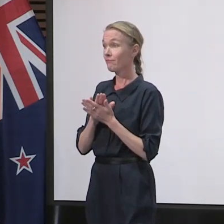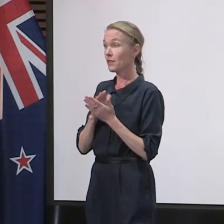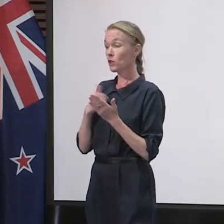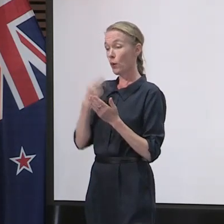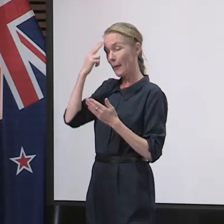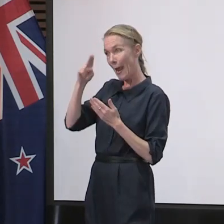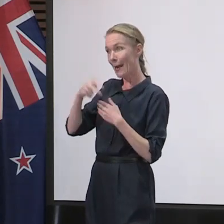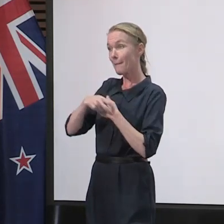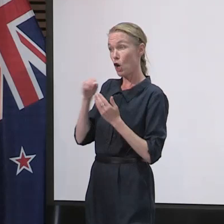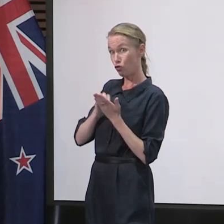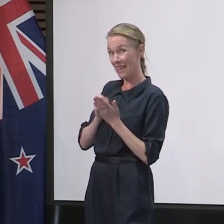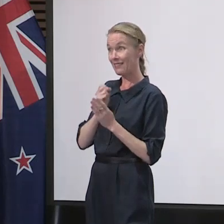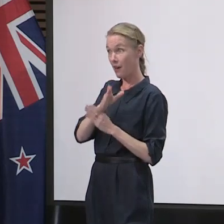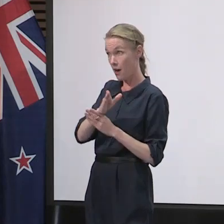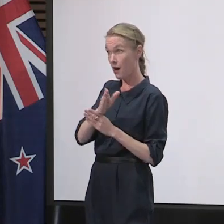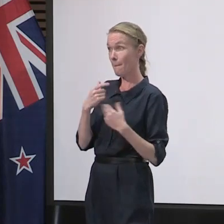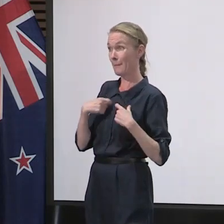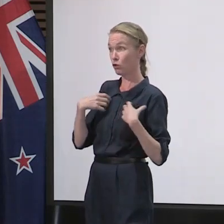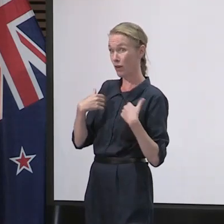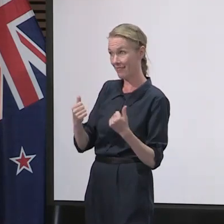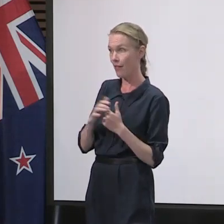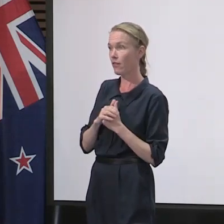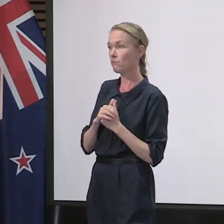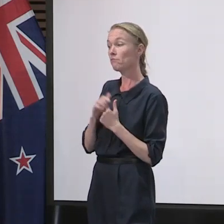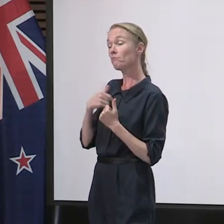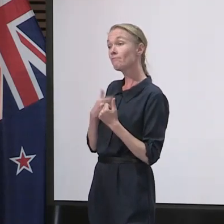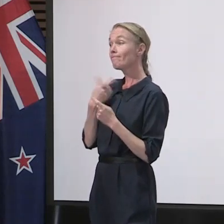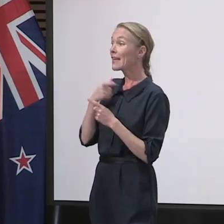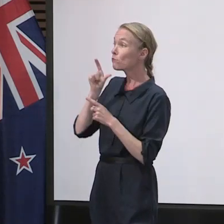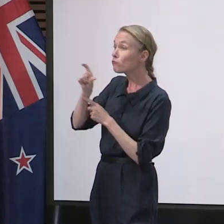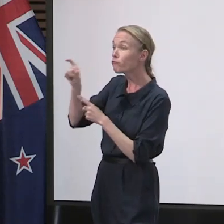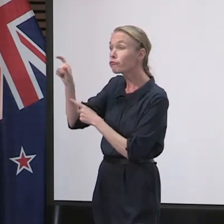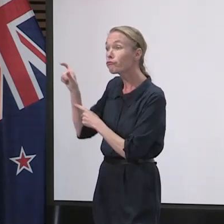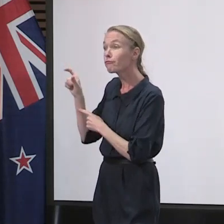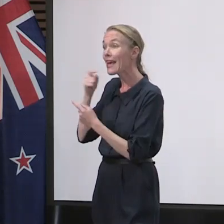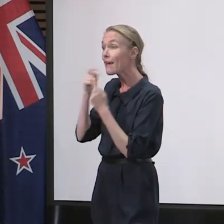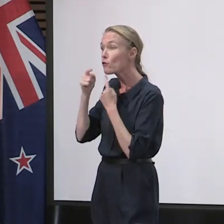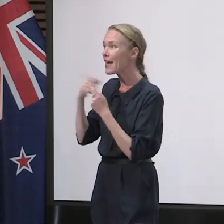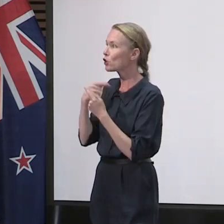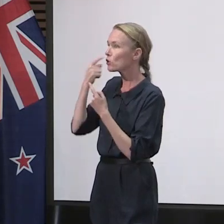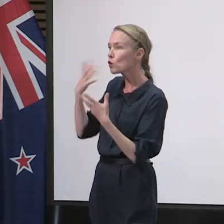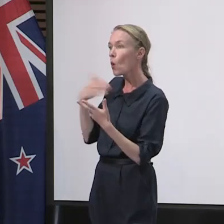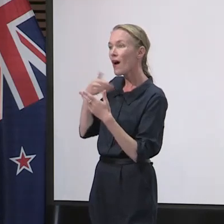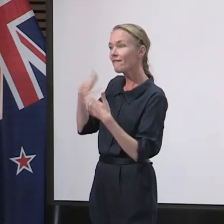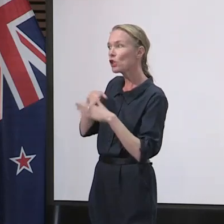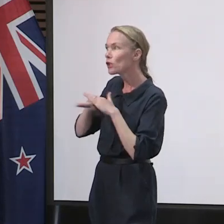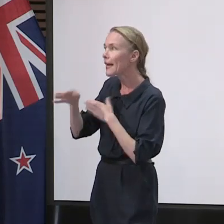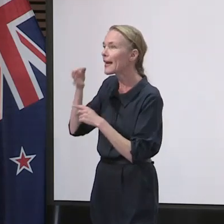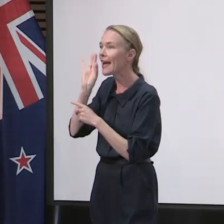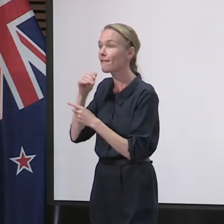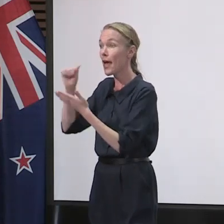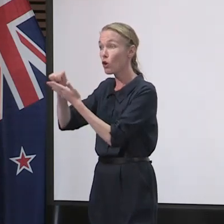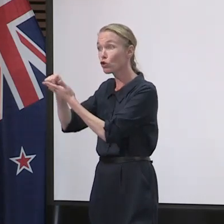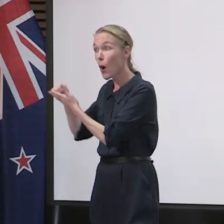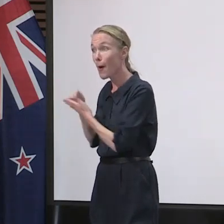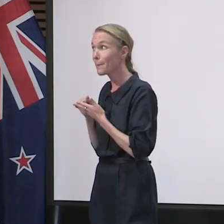scanning the QR codes, is only